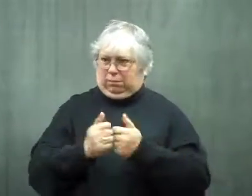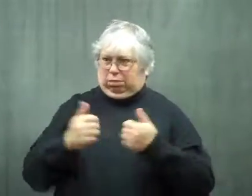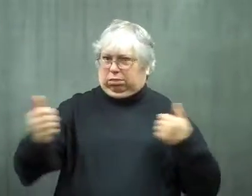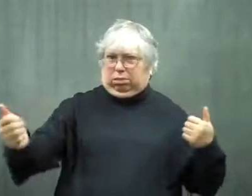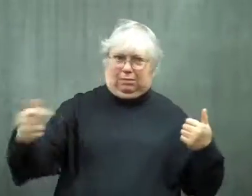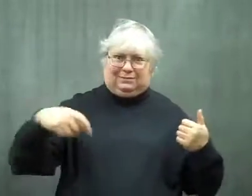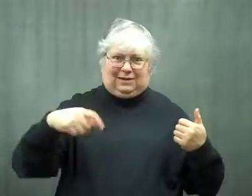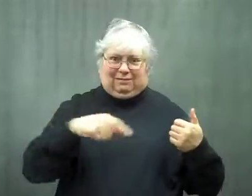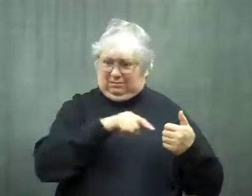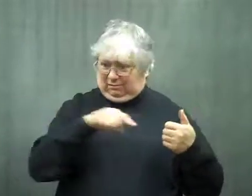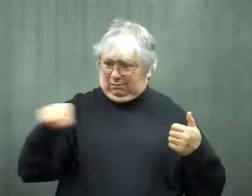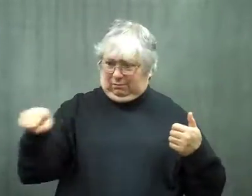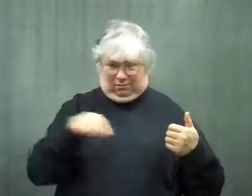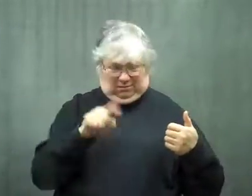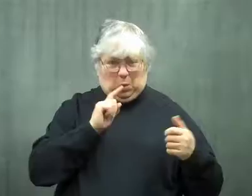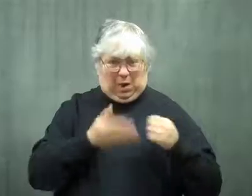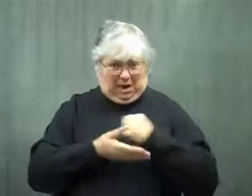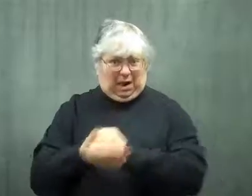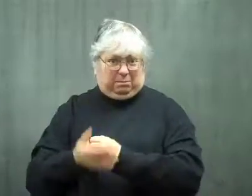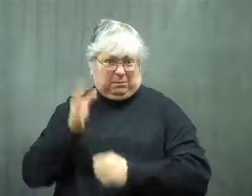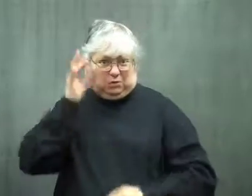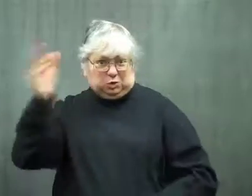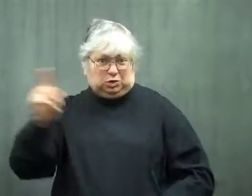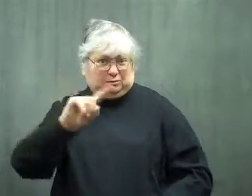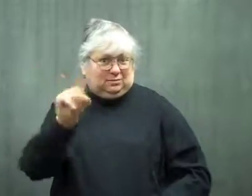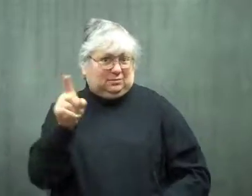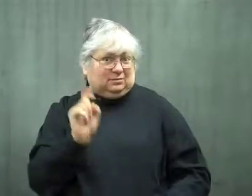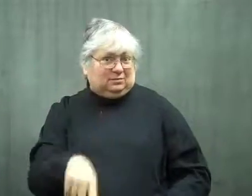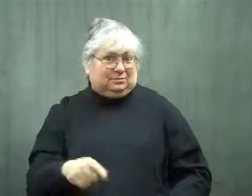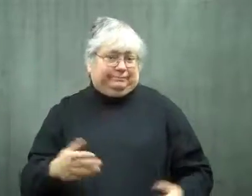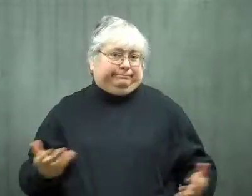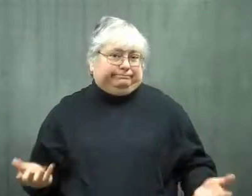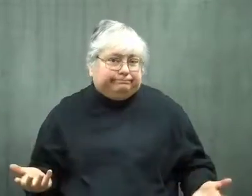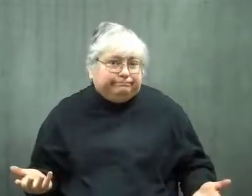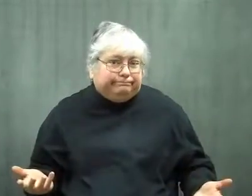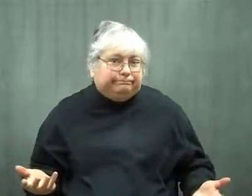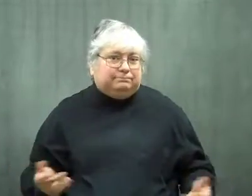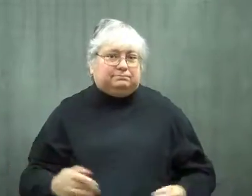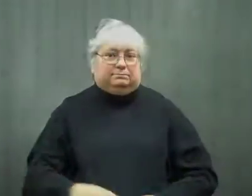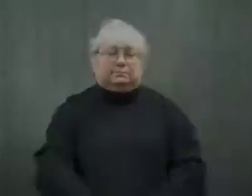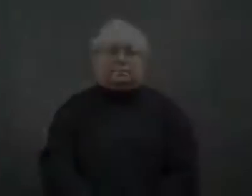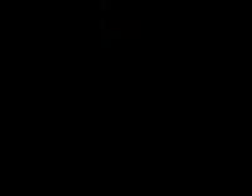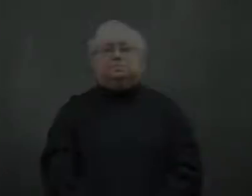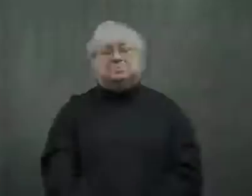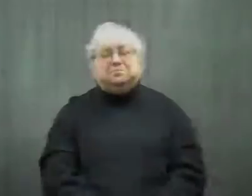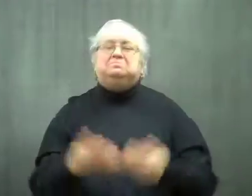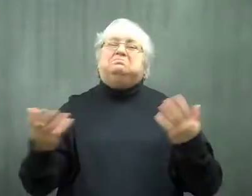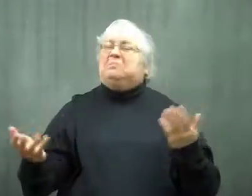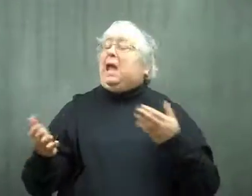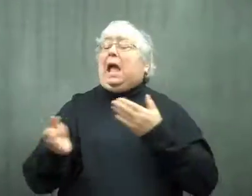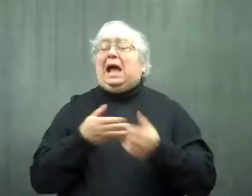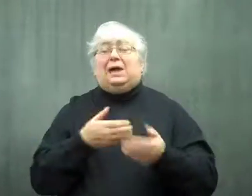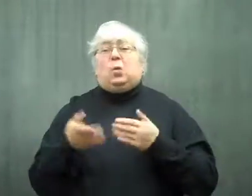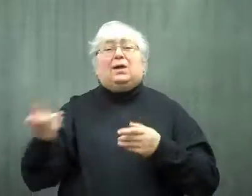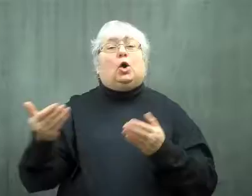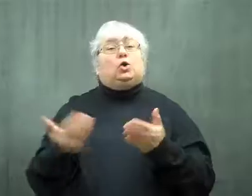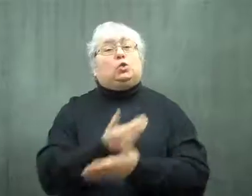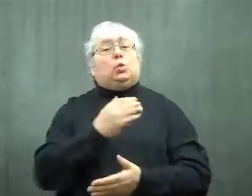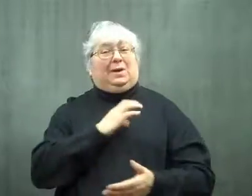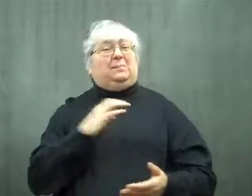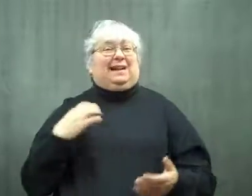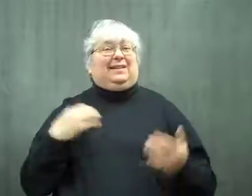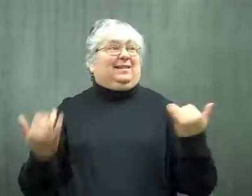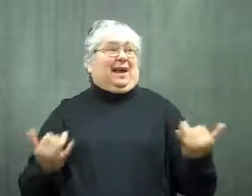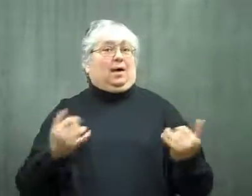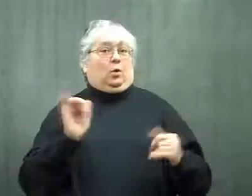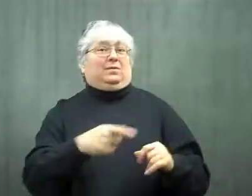Will it really help prevent problems in the future?